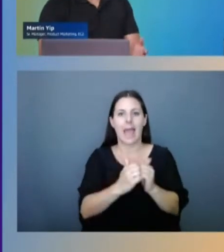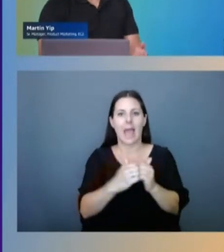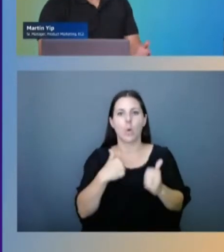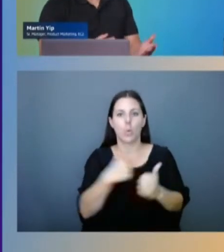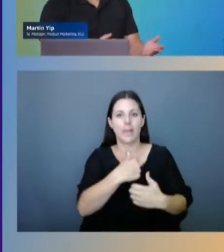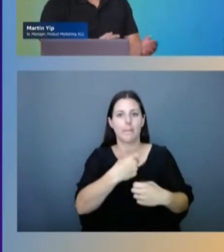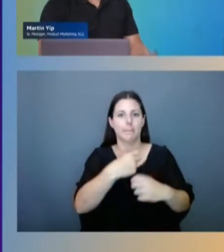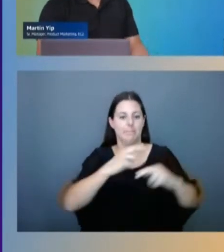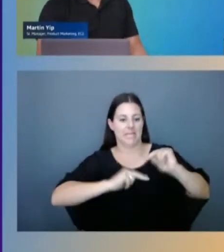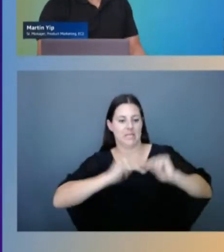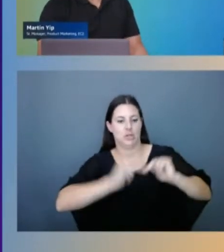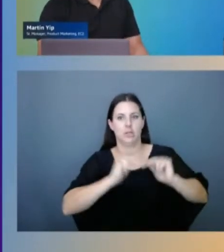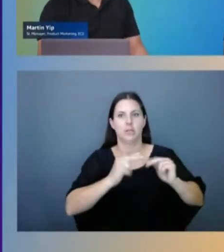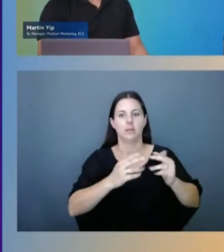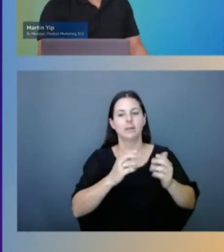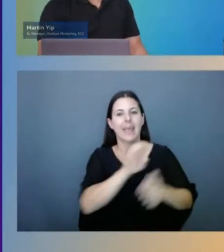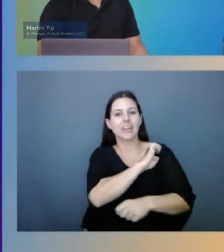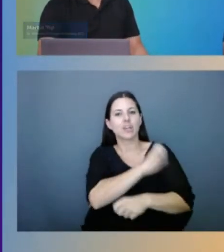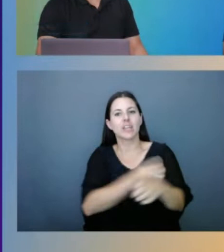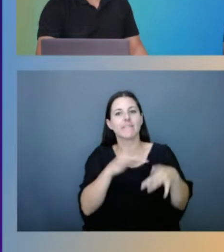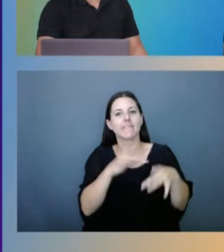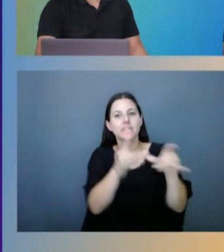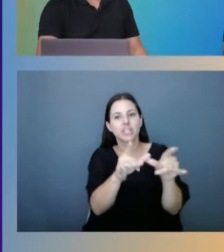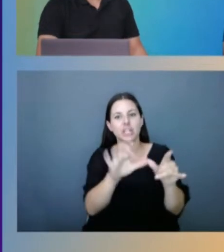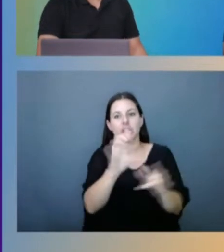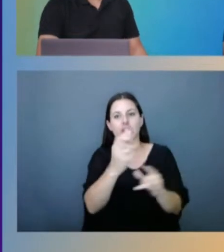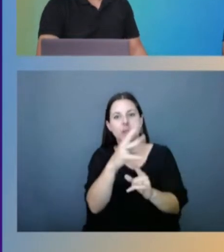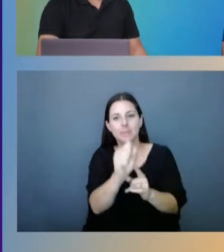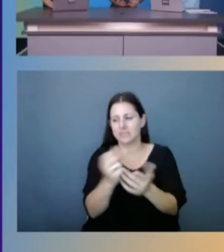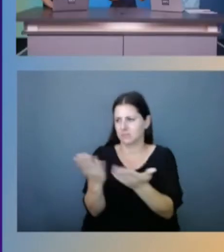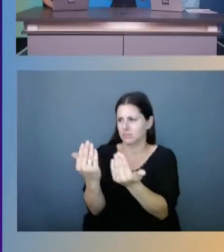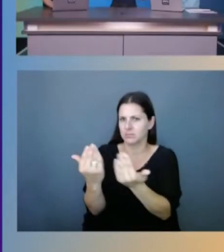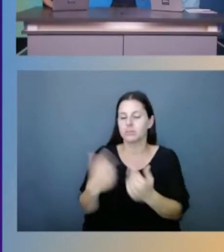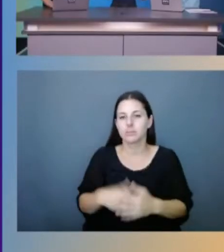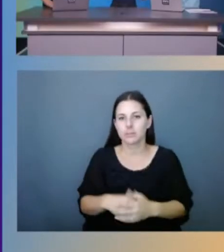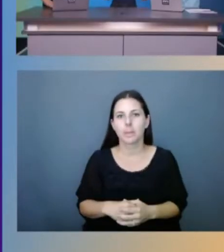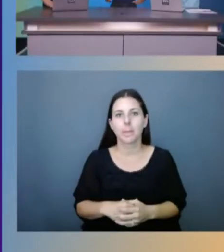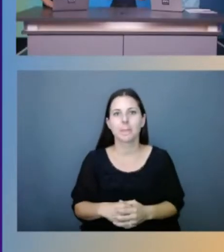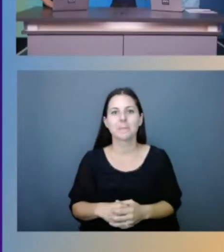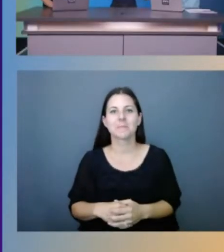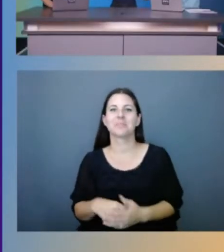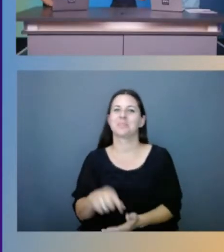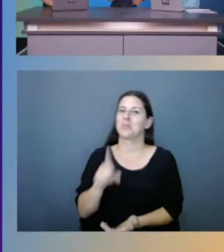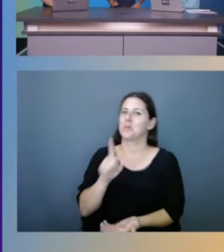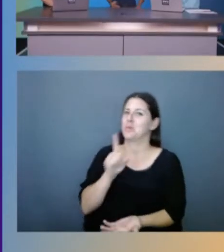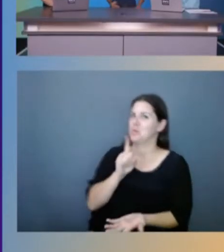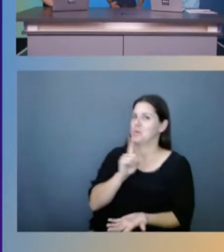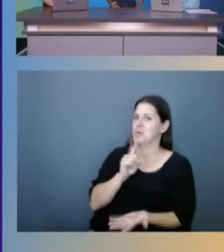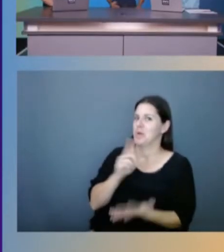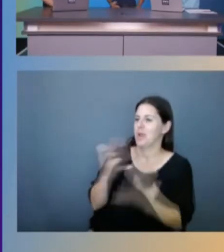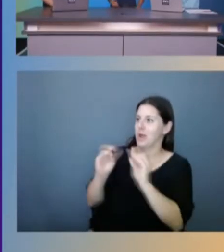Can you talk a little bit more about that? Yeah. So I just wanna highlight, I'm sure you both know much better than me about the silicon.